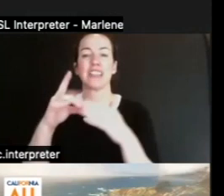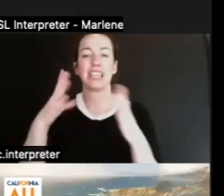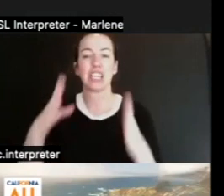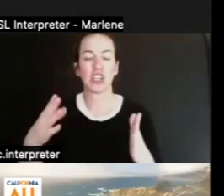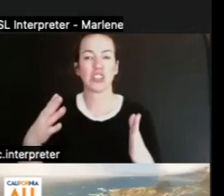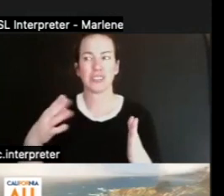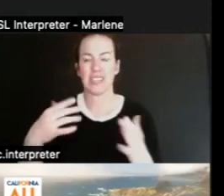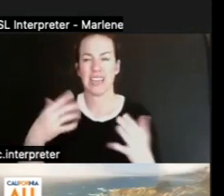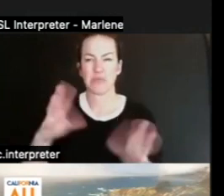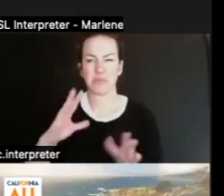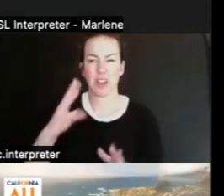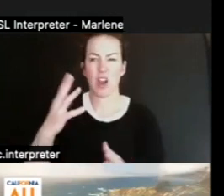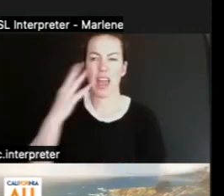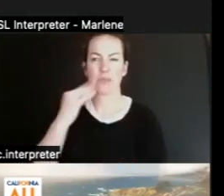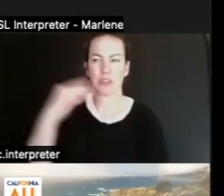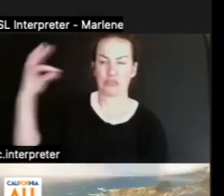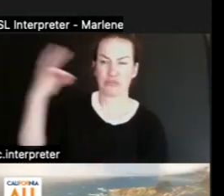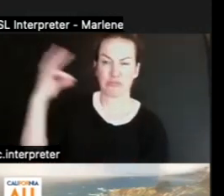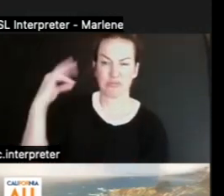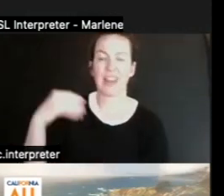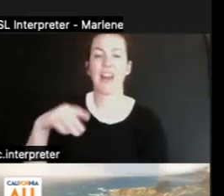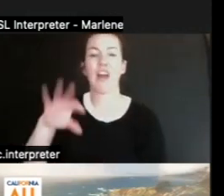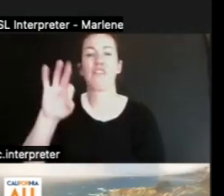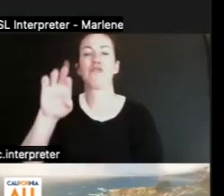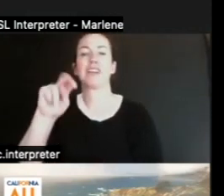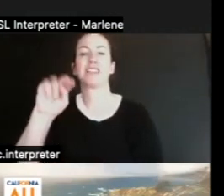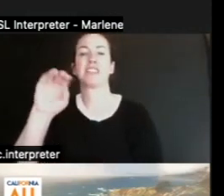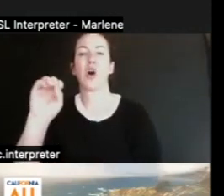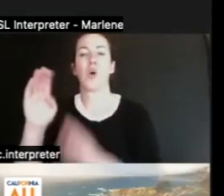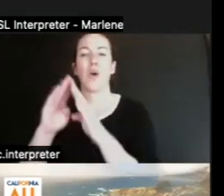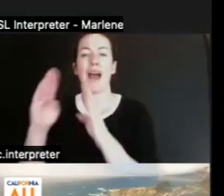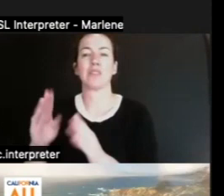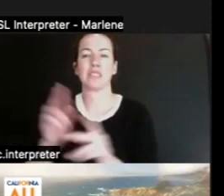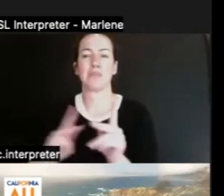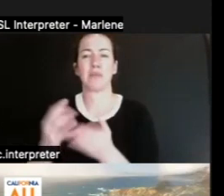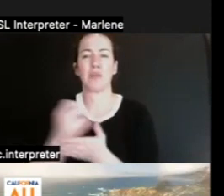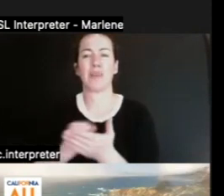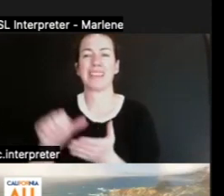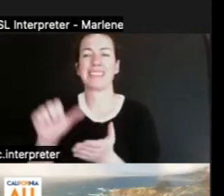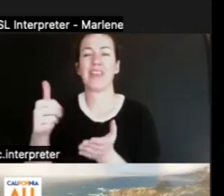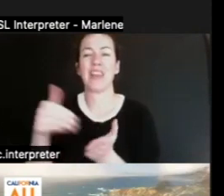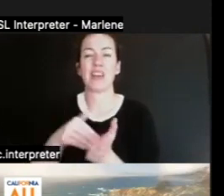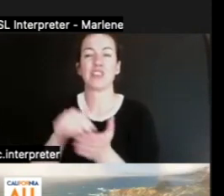on that. We've got people at Fresno Housing making 10,000 a year. OK, well, that's a gross versus